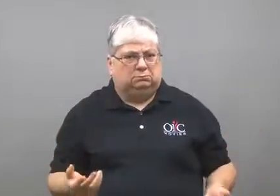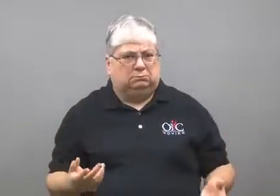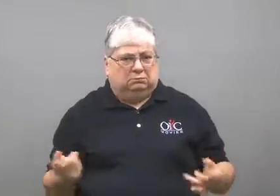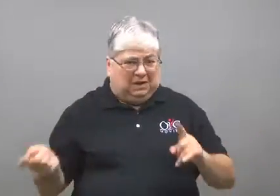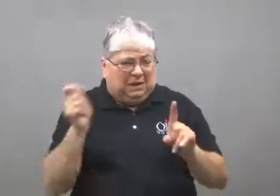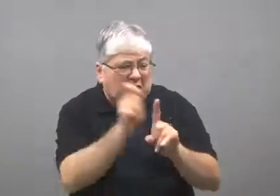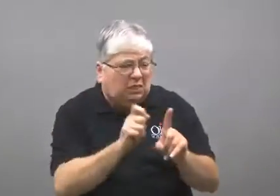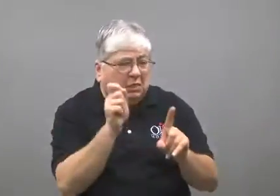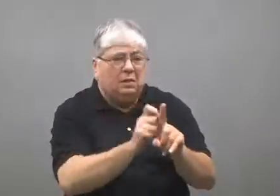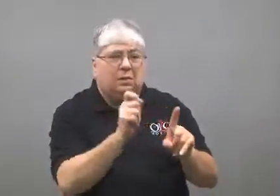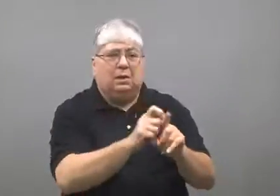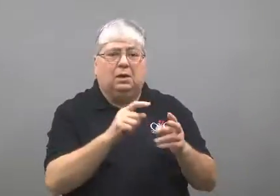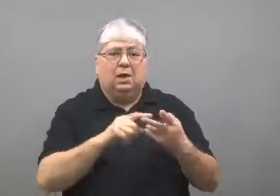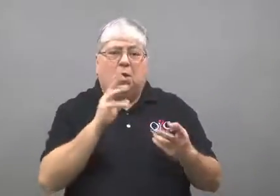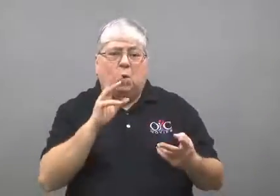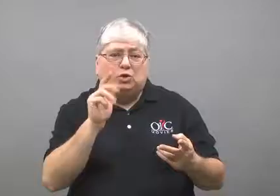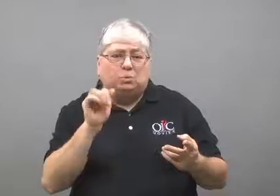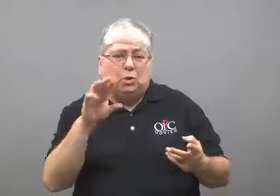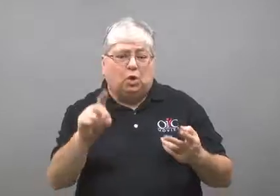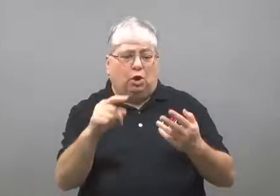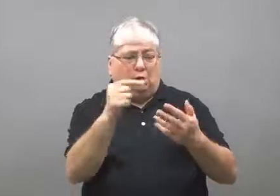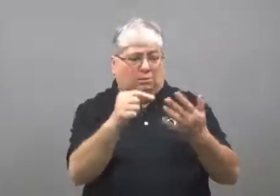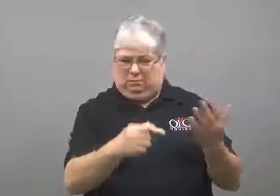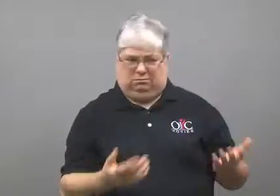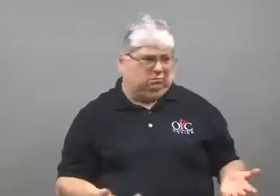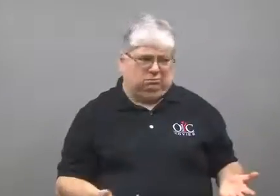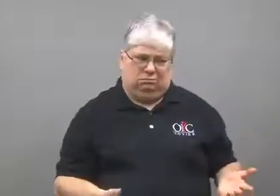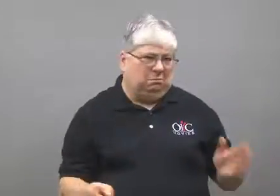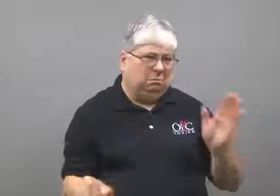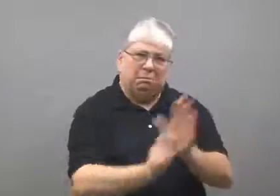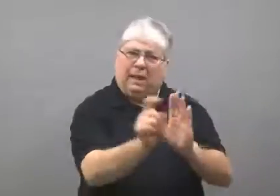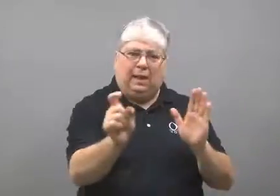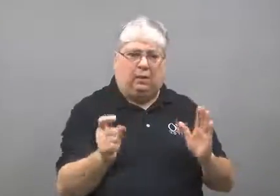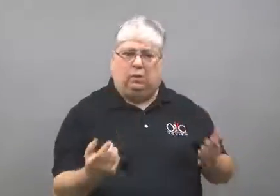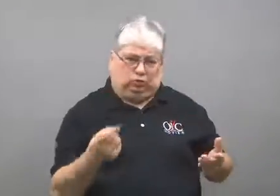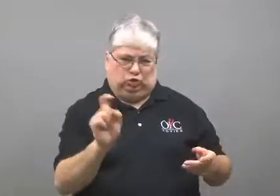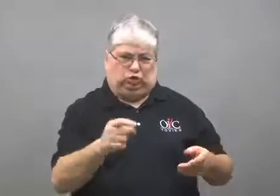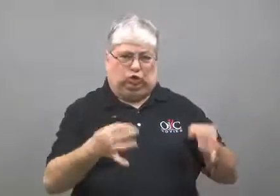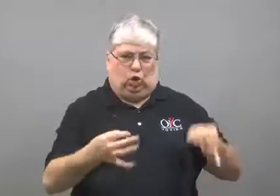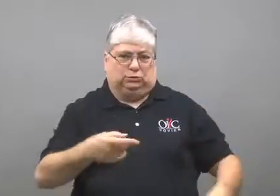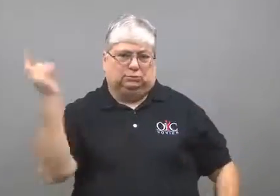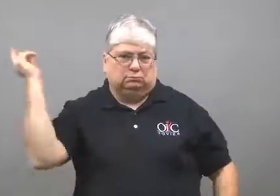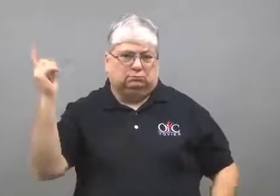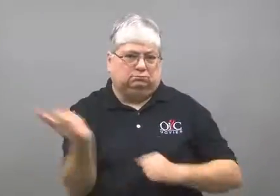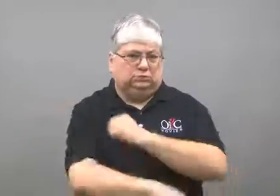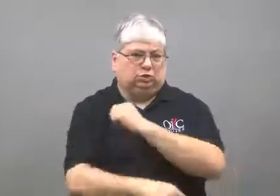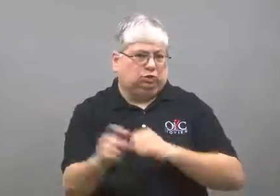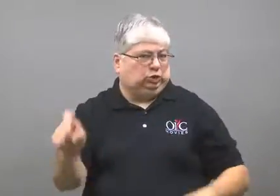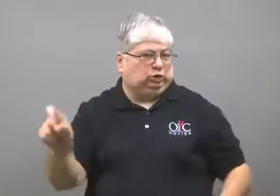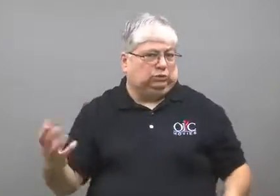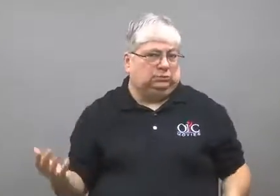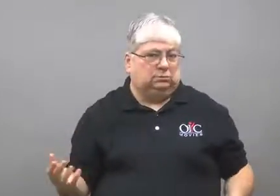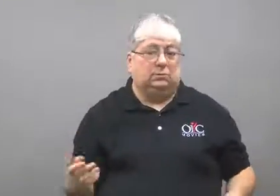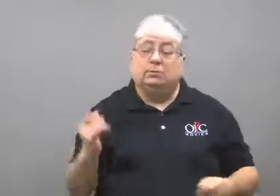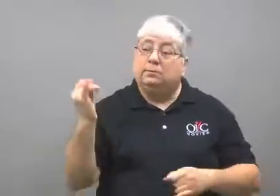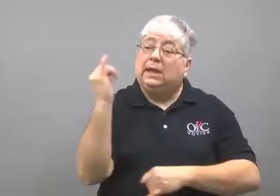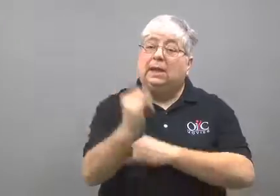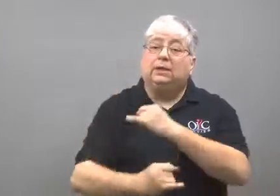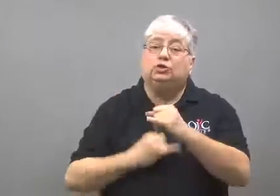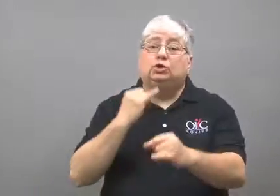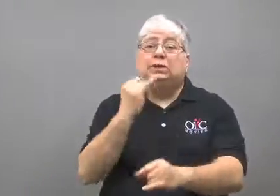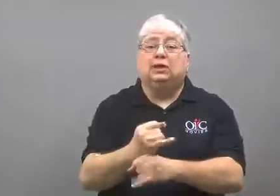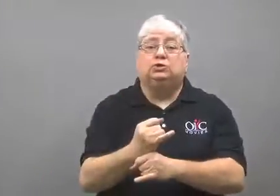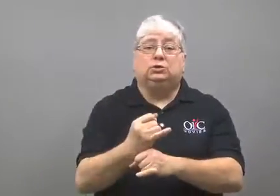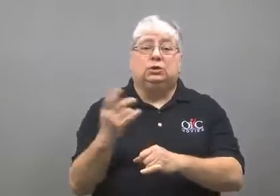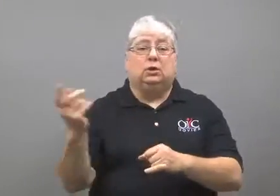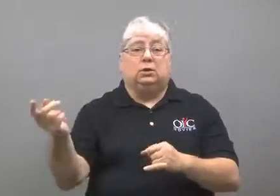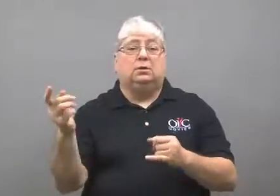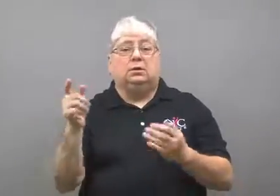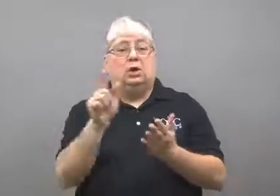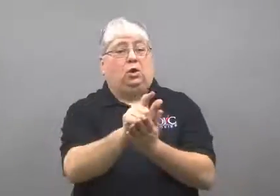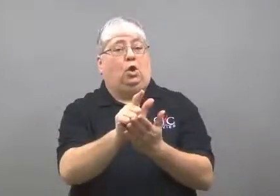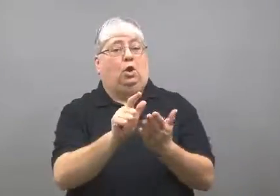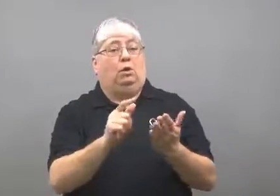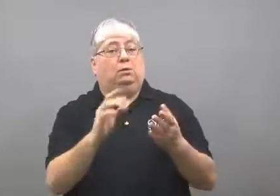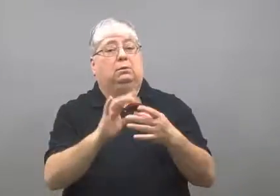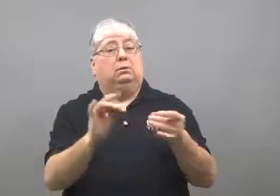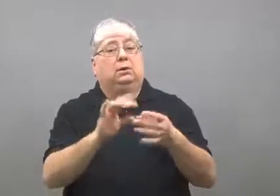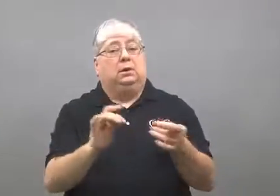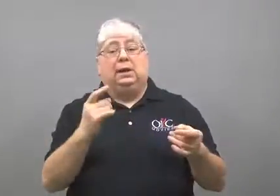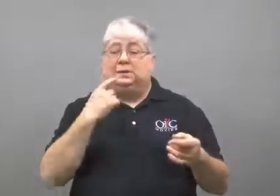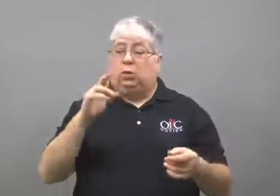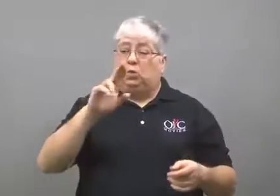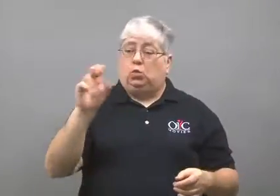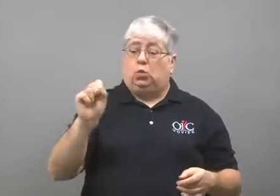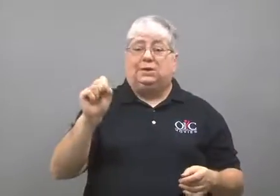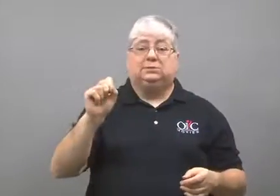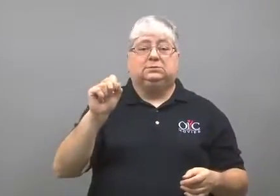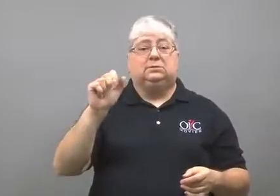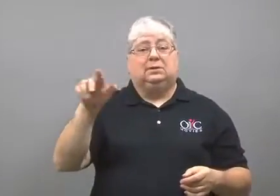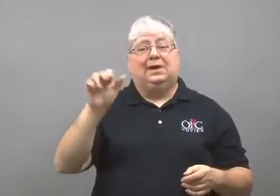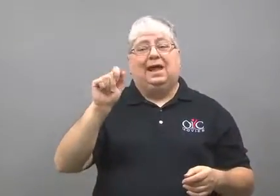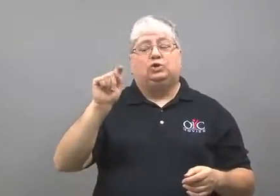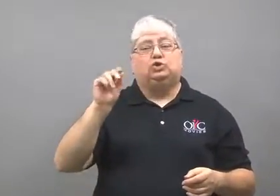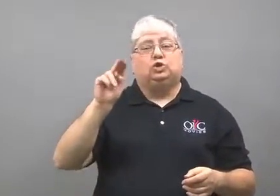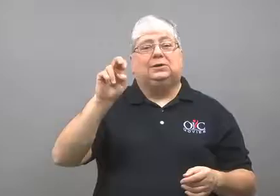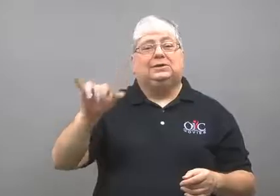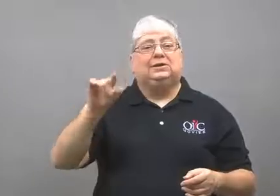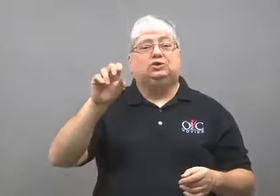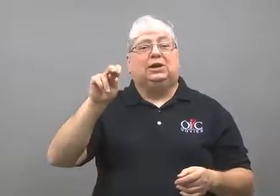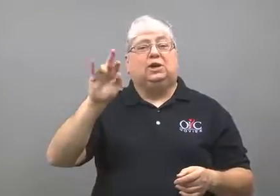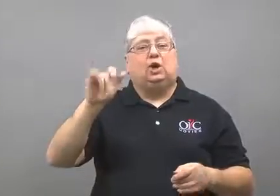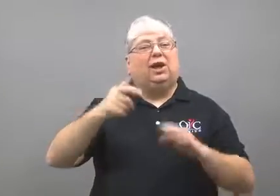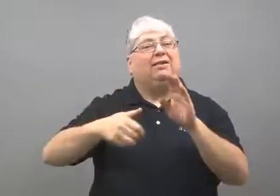The torture and waterboarding were illegal and merited criminal charges.